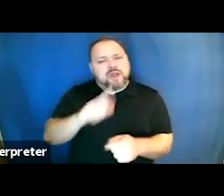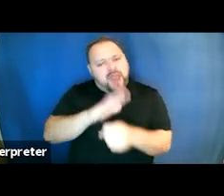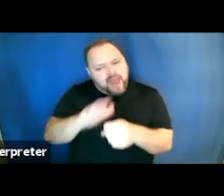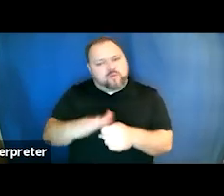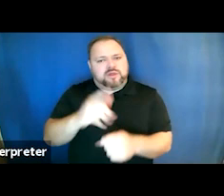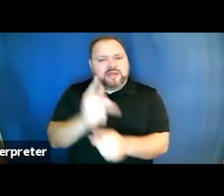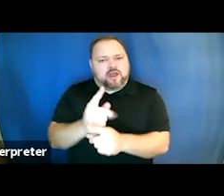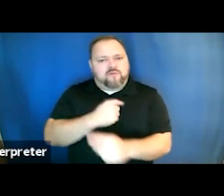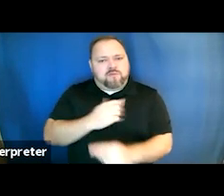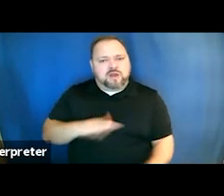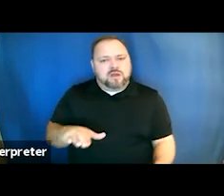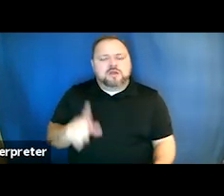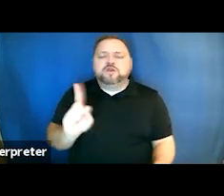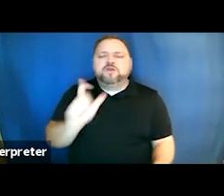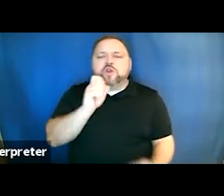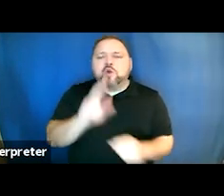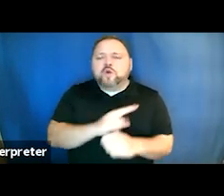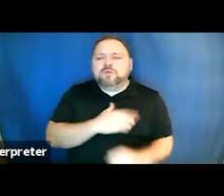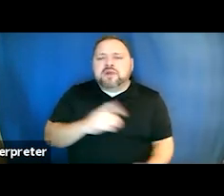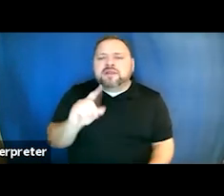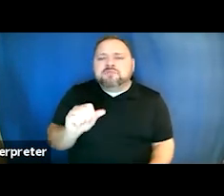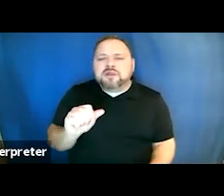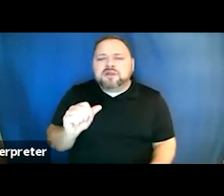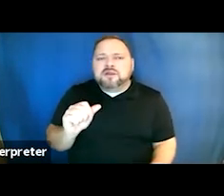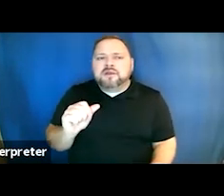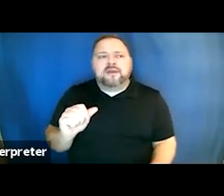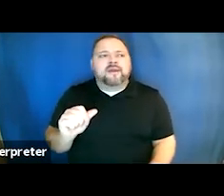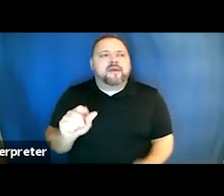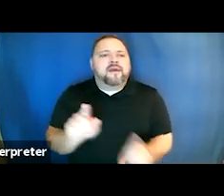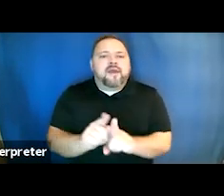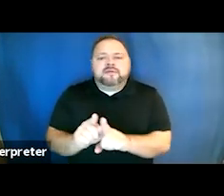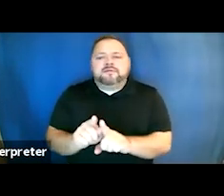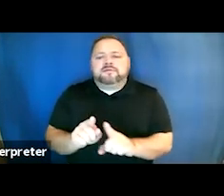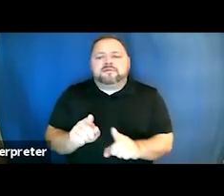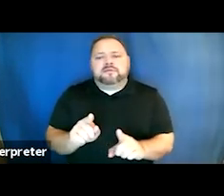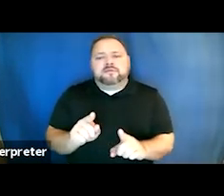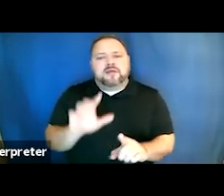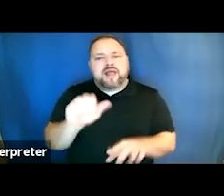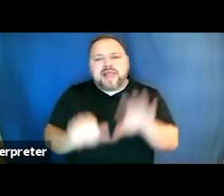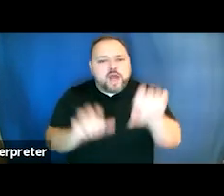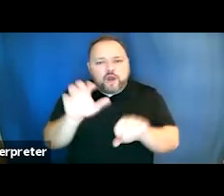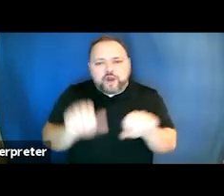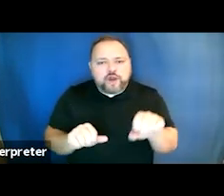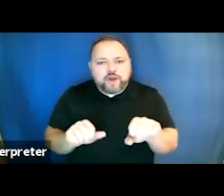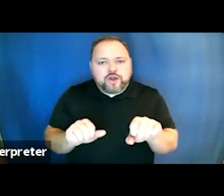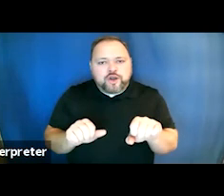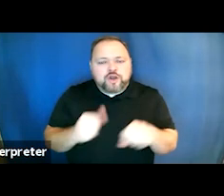Don't use my disability as a ladder to make me feel more impaired.